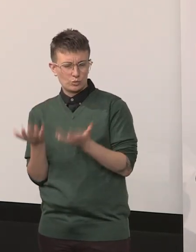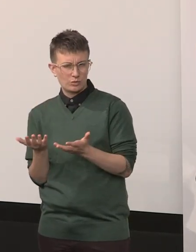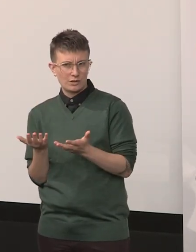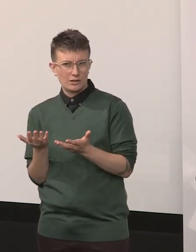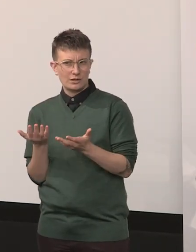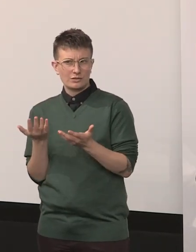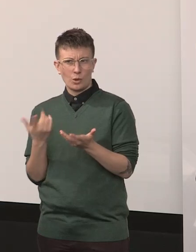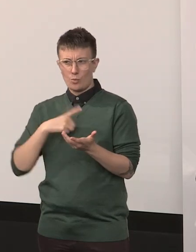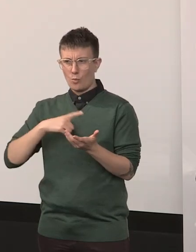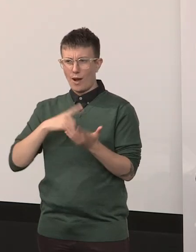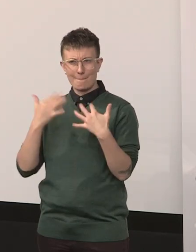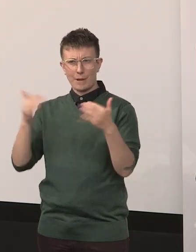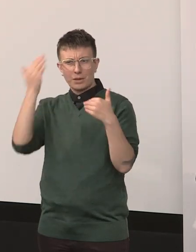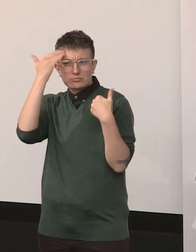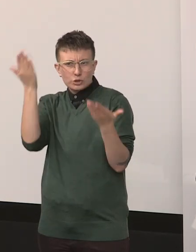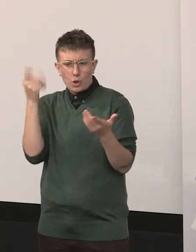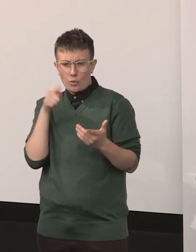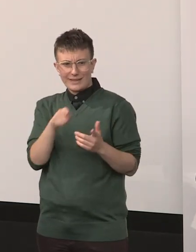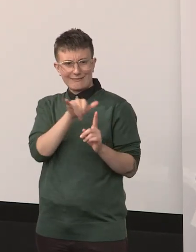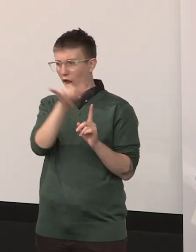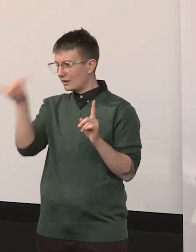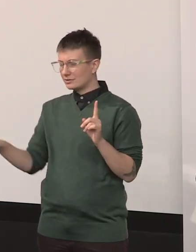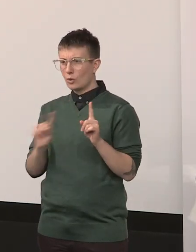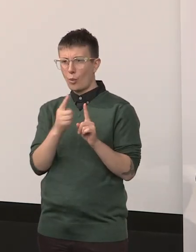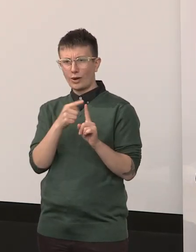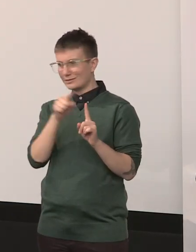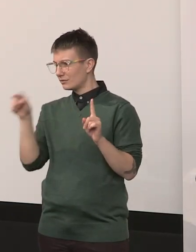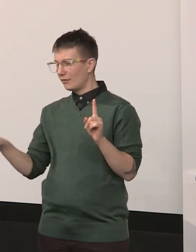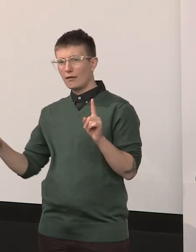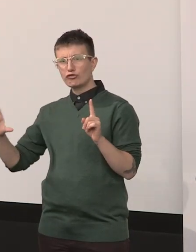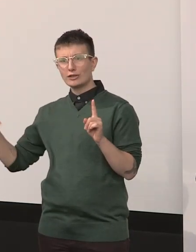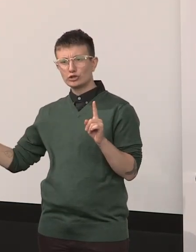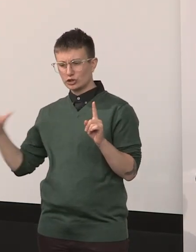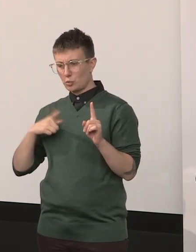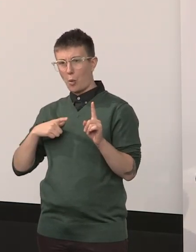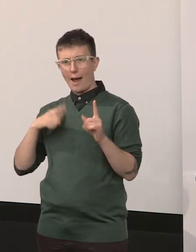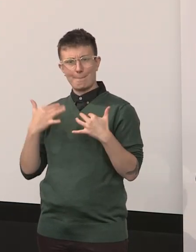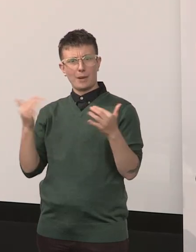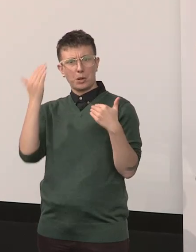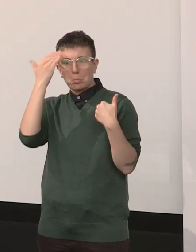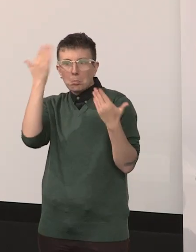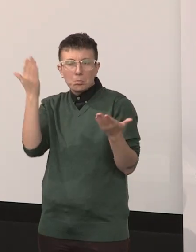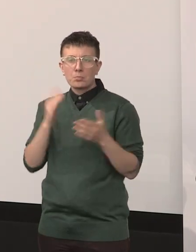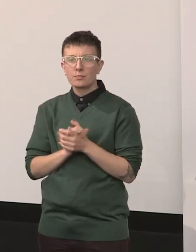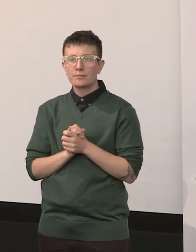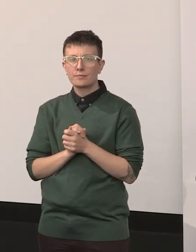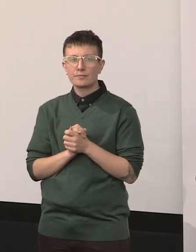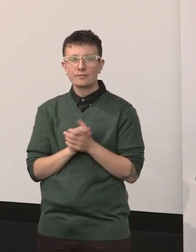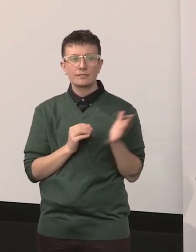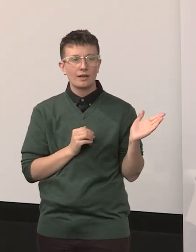came in. And why wasn't the public made aware of the fact that this flight happened? Uh,